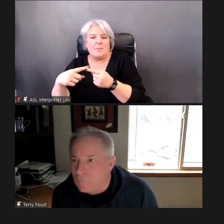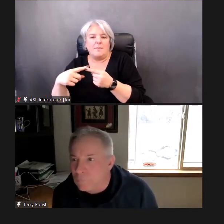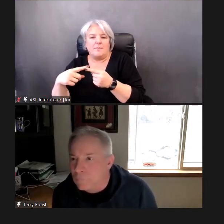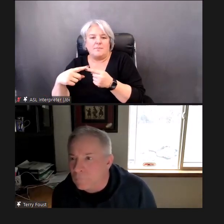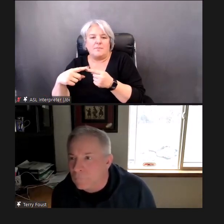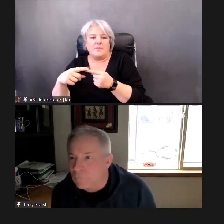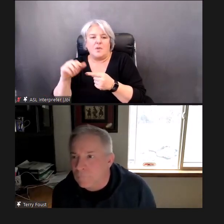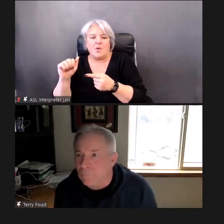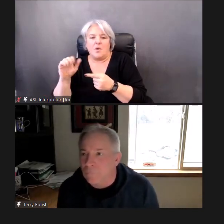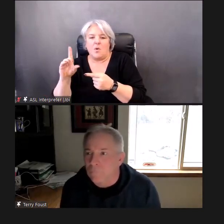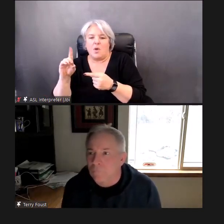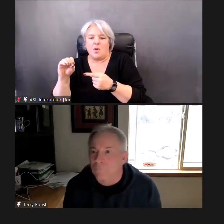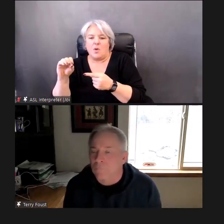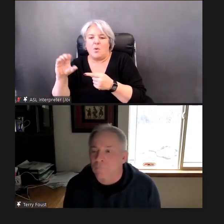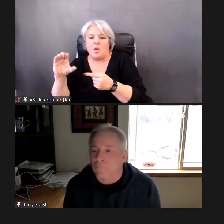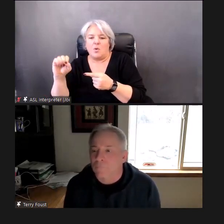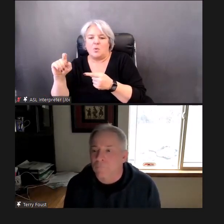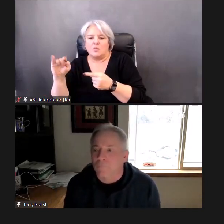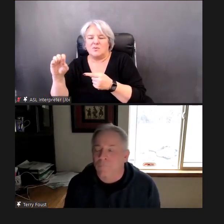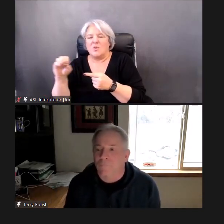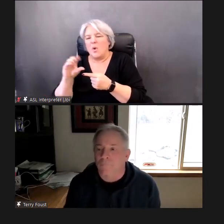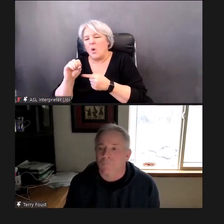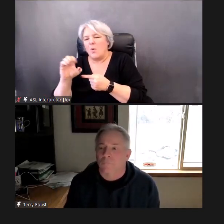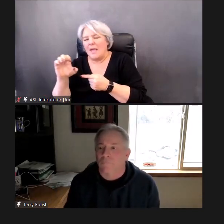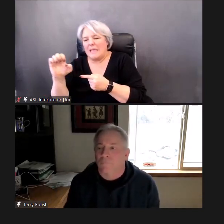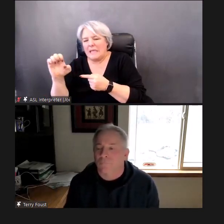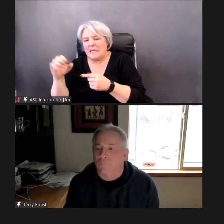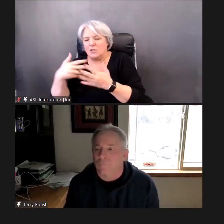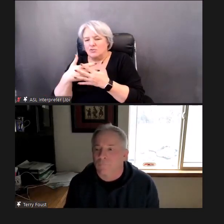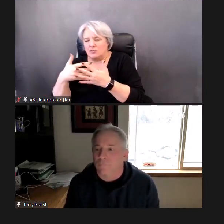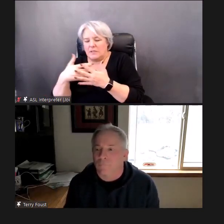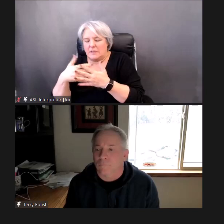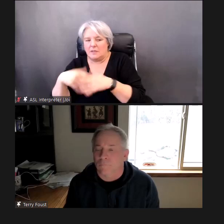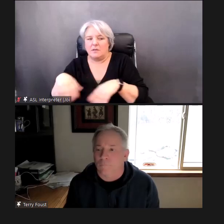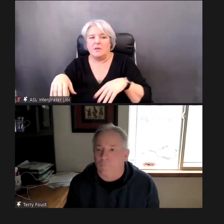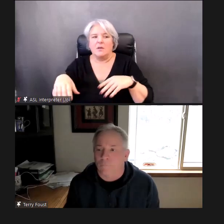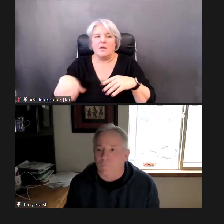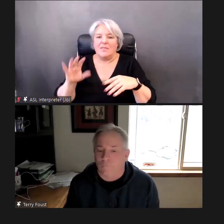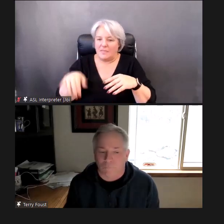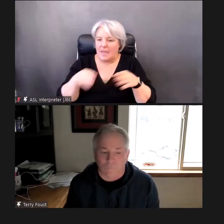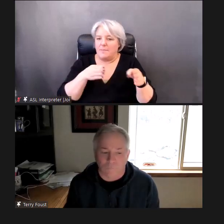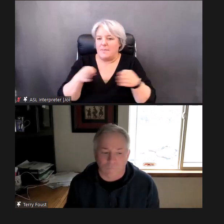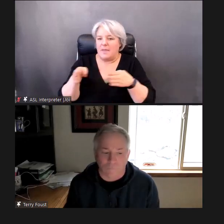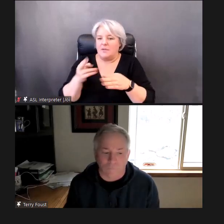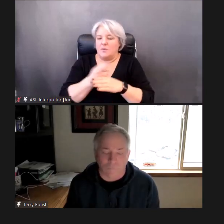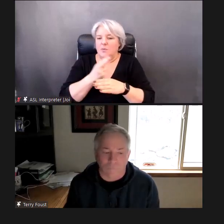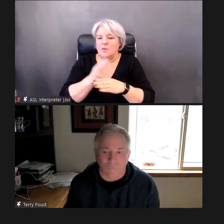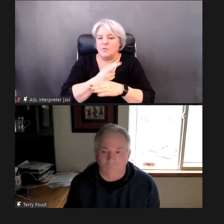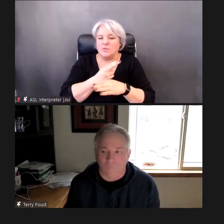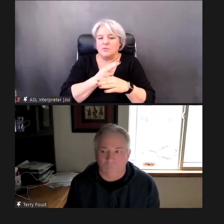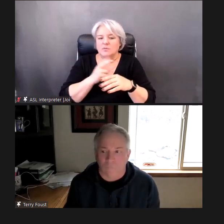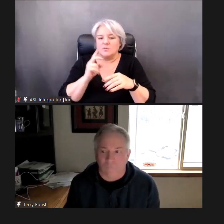emissions or oae screening um which is